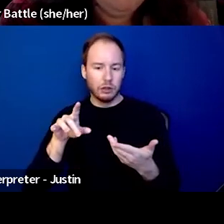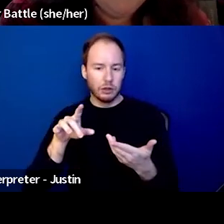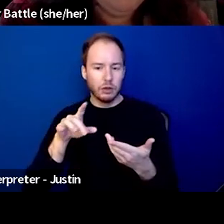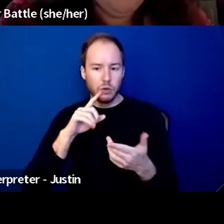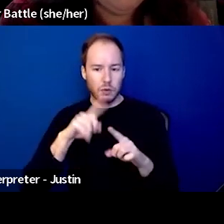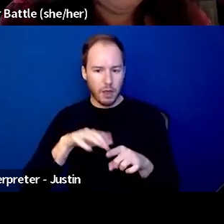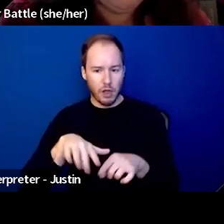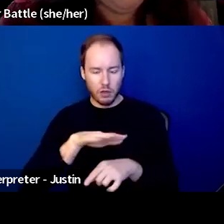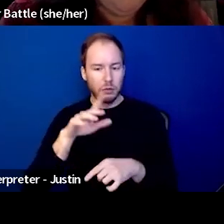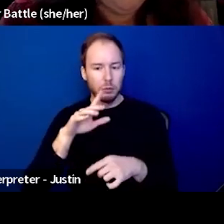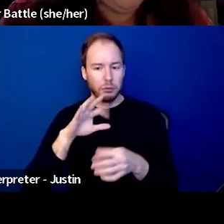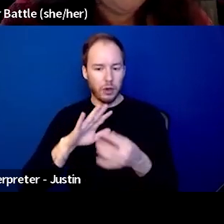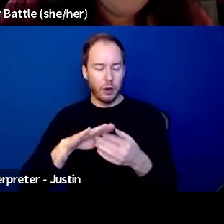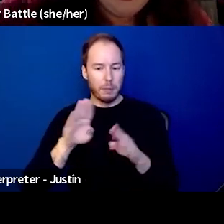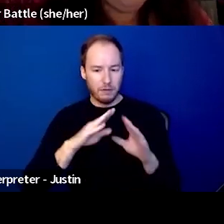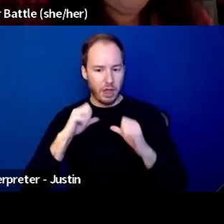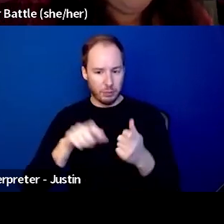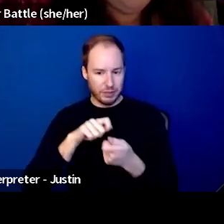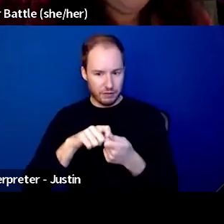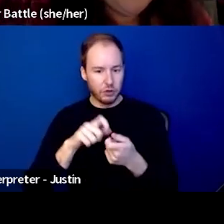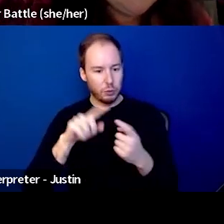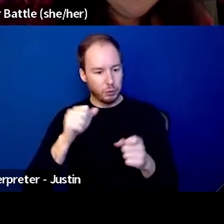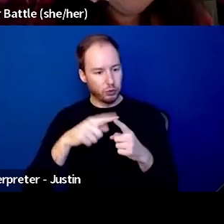but behavioral health specific calls out of their PSAP